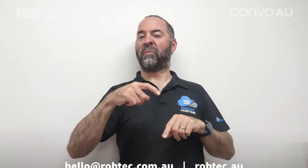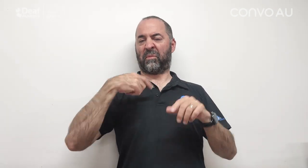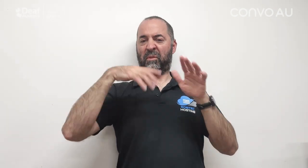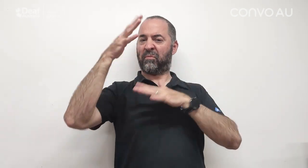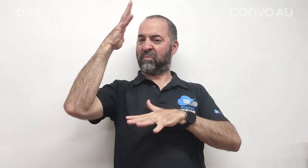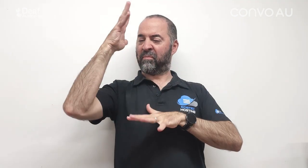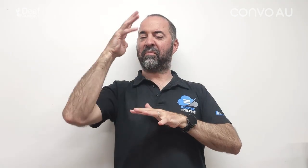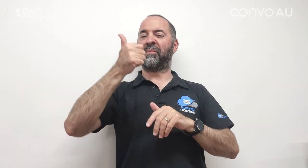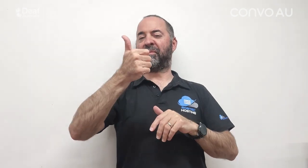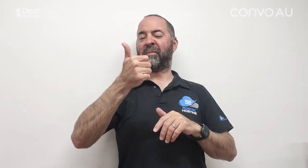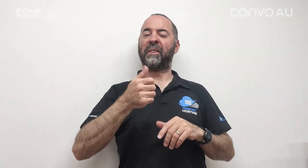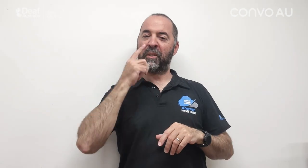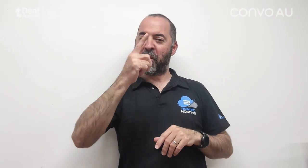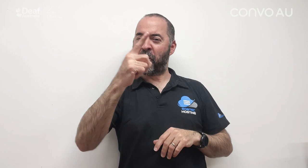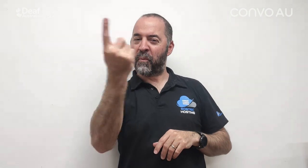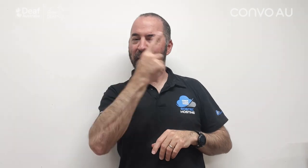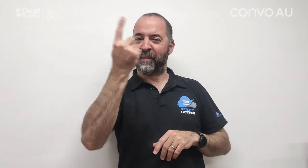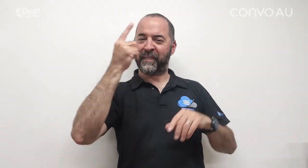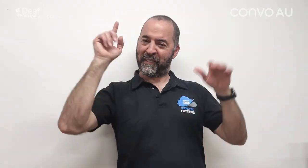and we can talk. See you around!